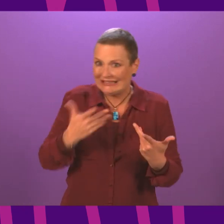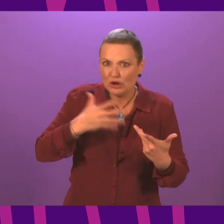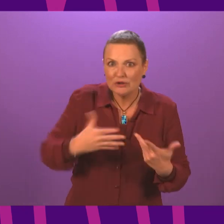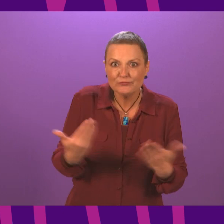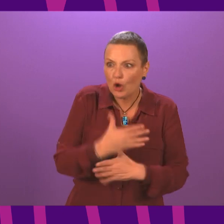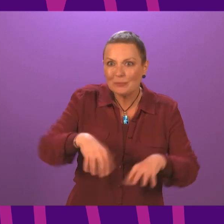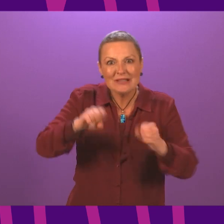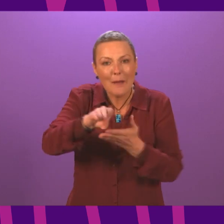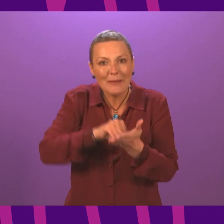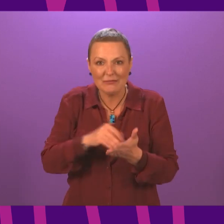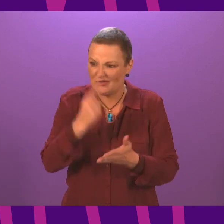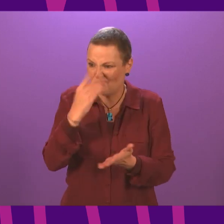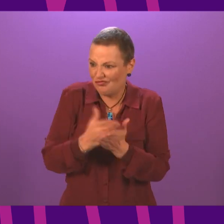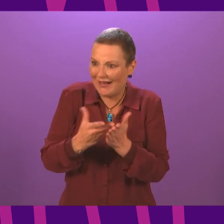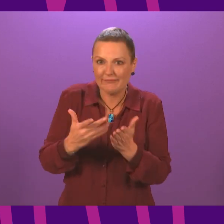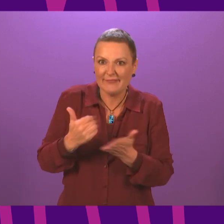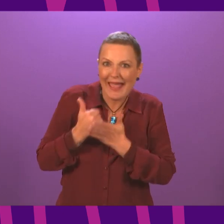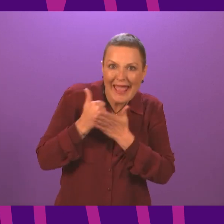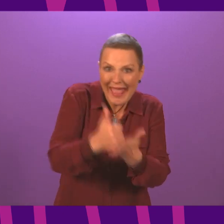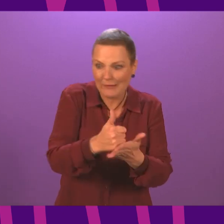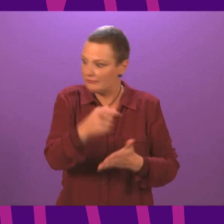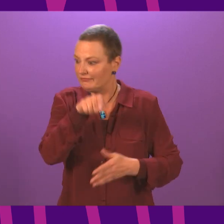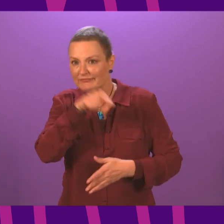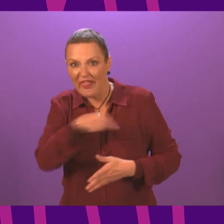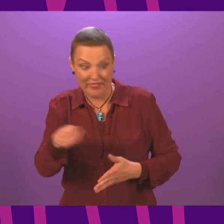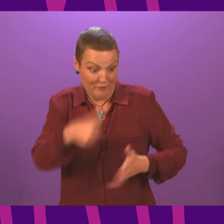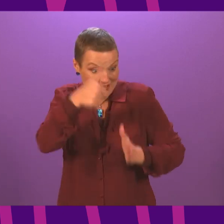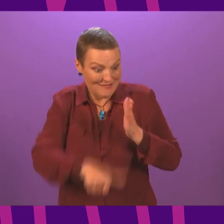job start payment was nearing readiness for launch at the start of the pandemic,